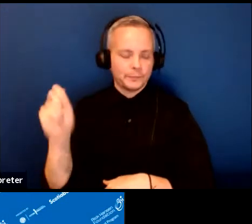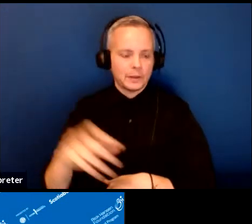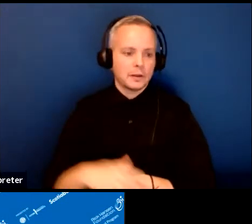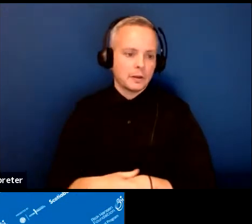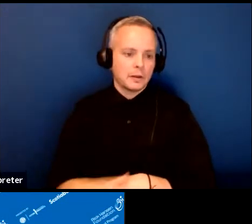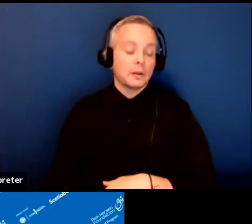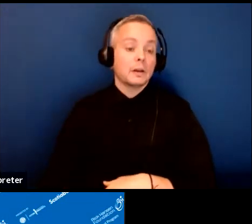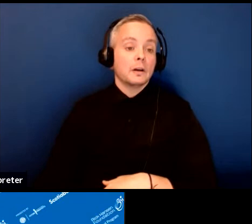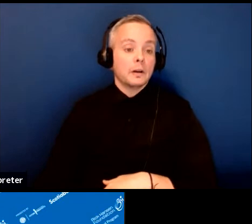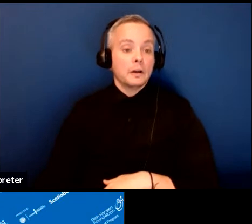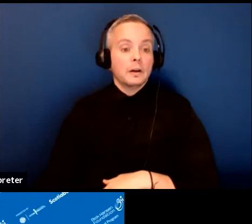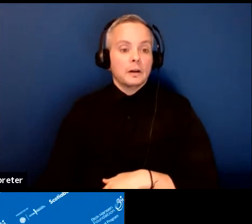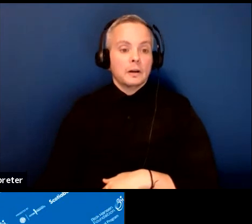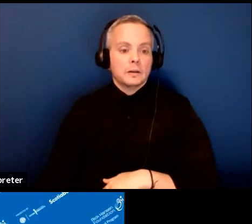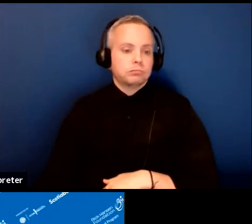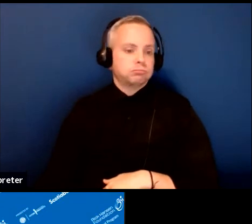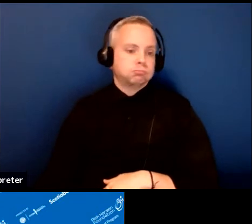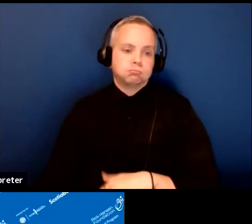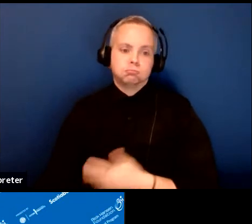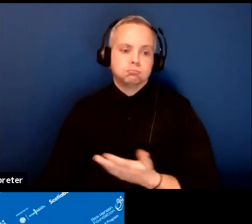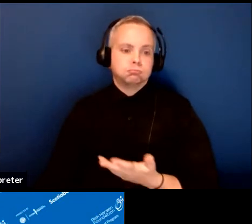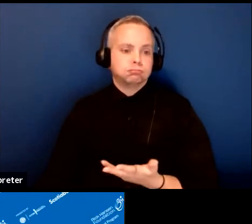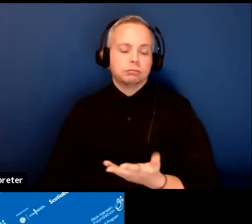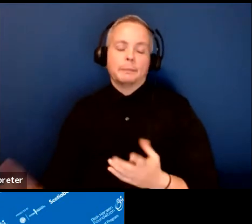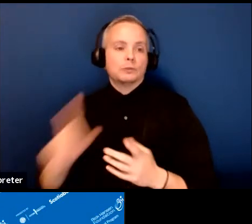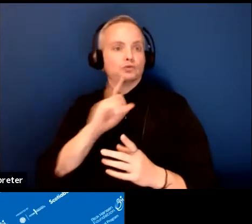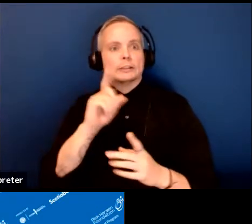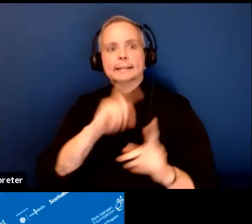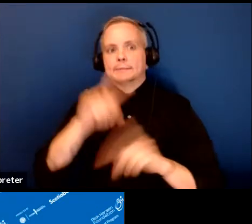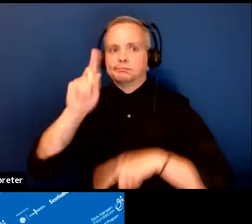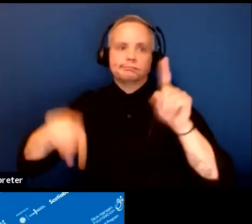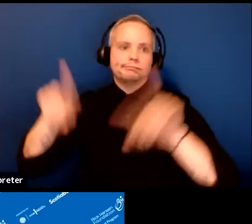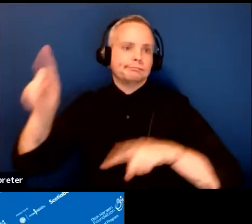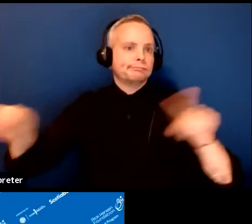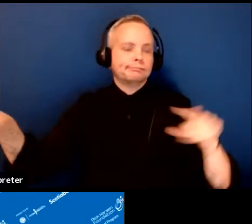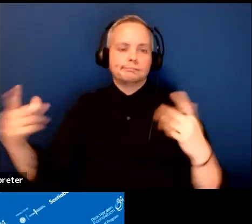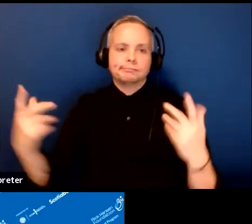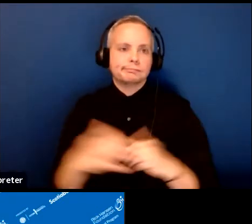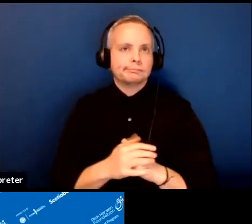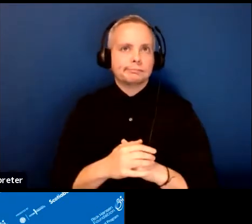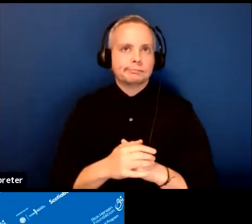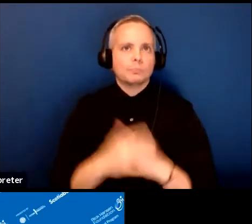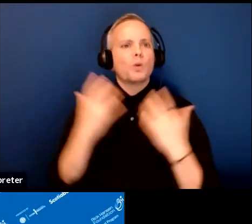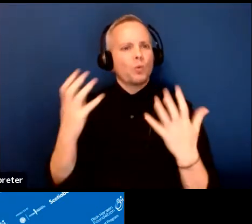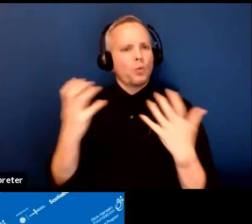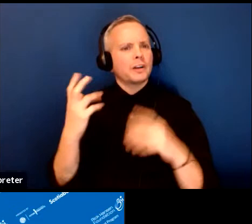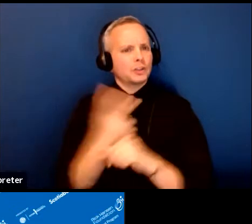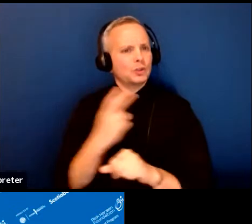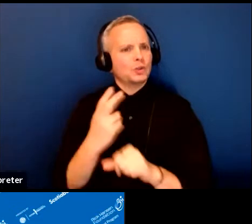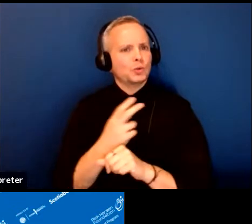IT VARIES SO MUCH. OBVIOUSLY WE WANT TO ALWAYS MAKE SURE WE'RE USING PEOPLE FIRST LANGUAGE.